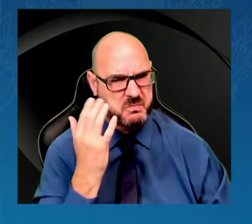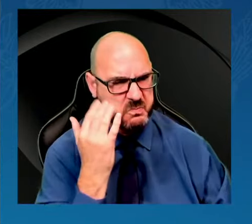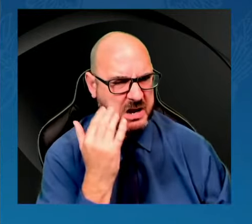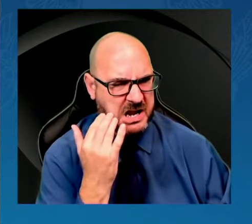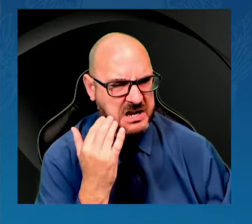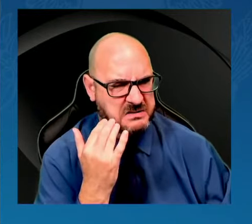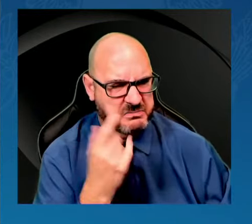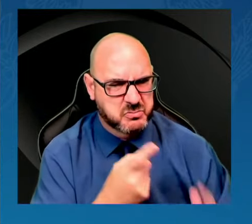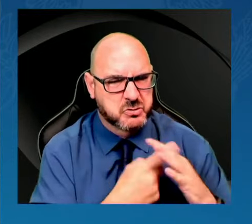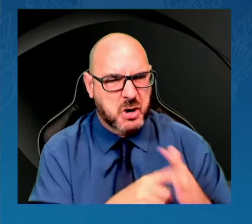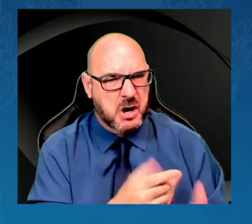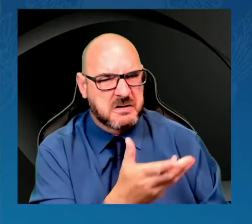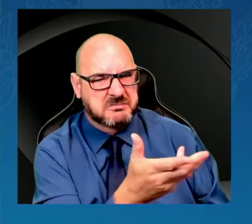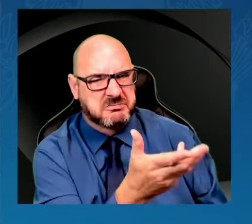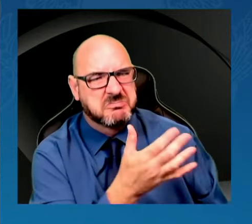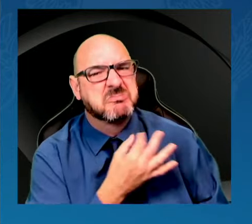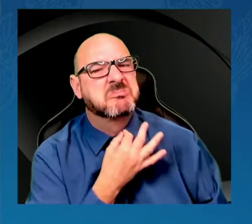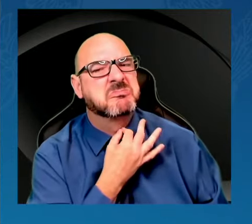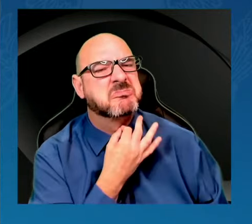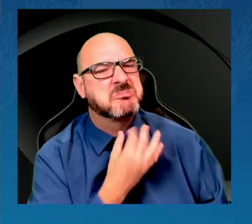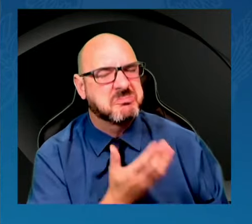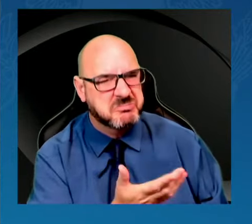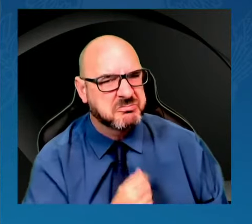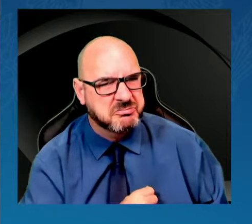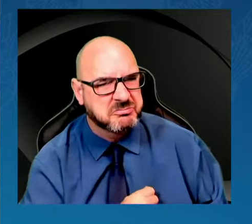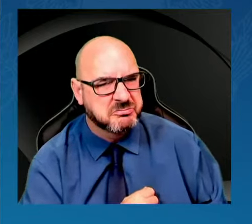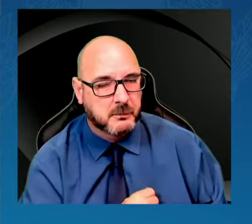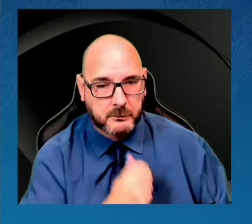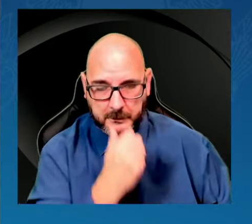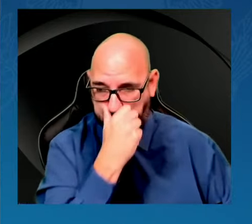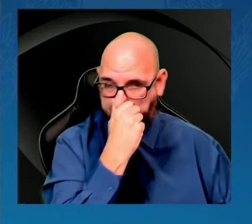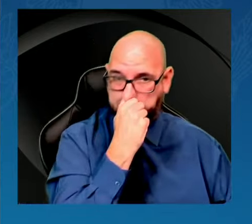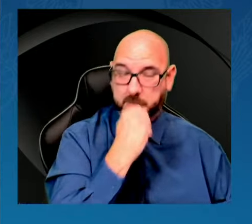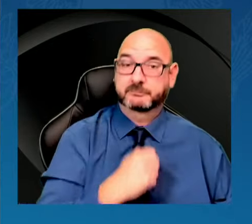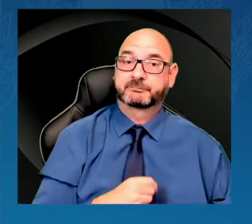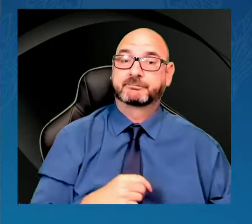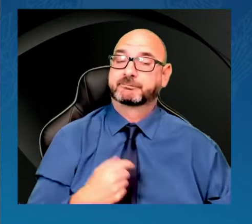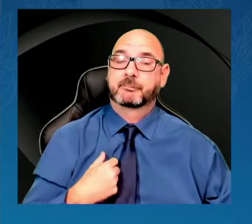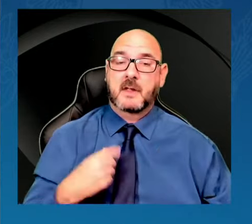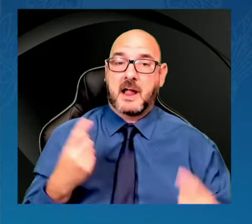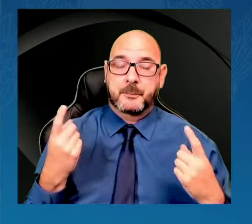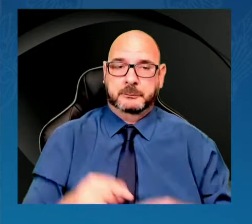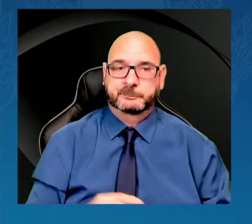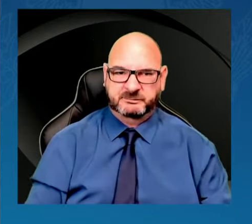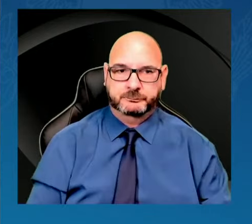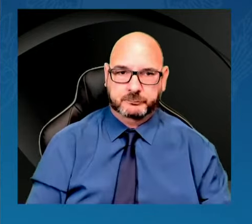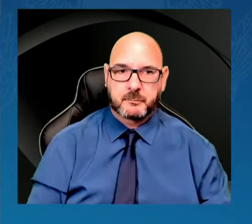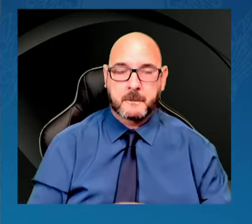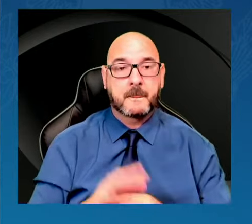Ms. Digiulian: I think I will replay that moment -- this is being filmed, right? -- over and over -- again. I think --